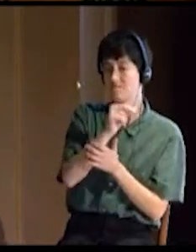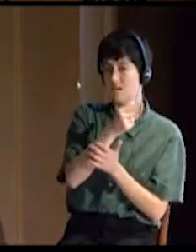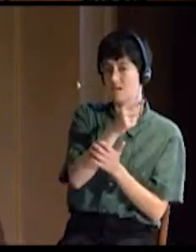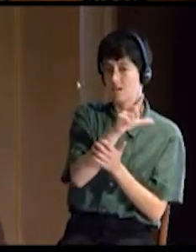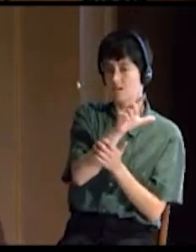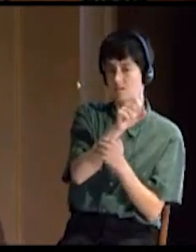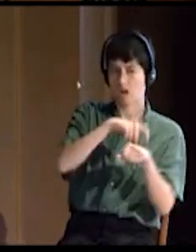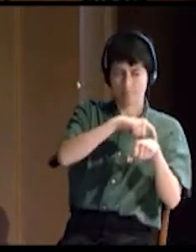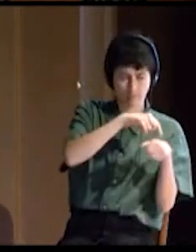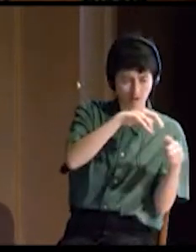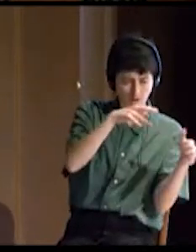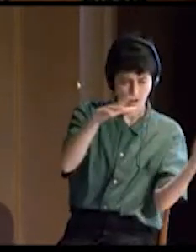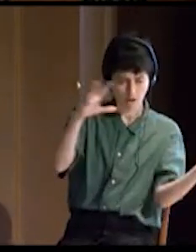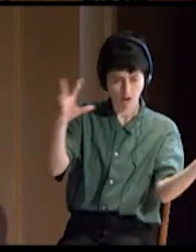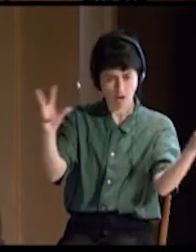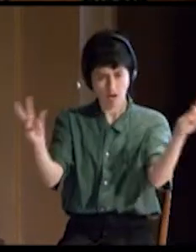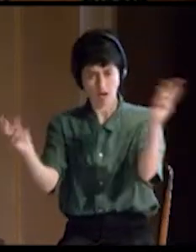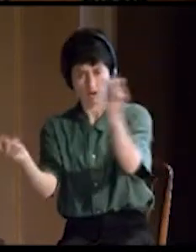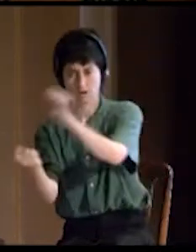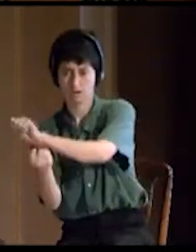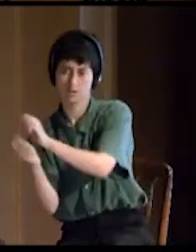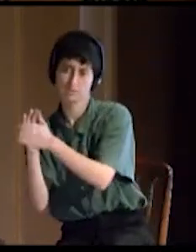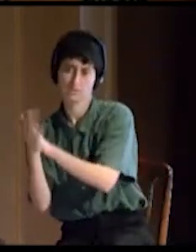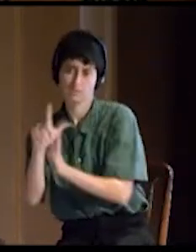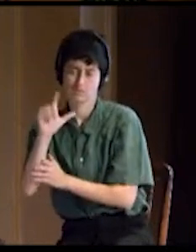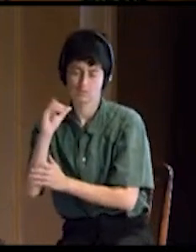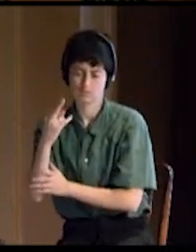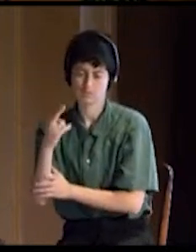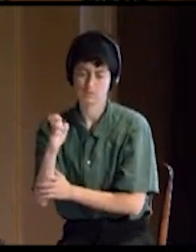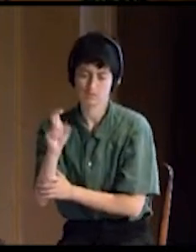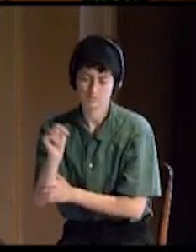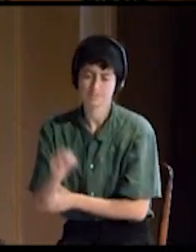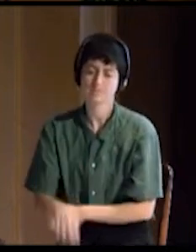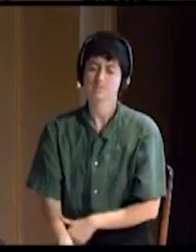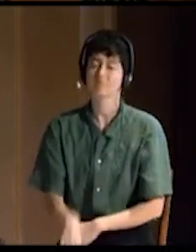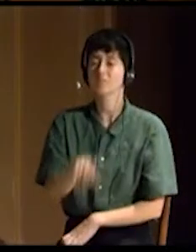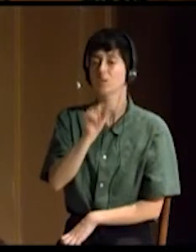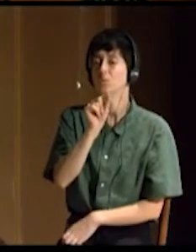of these 20,000 species are Ascomycota, and only 1% are basidiolichens.